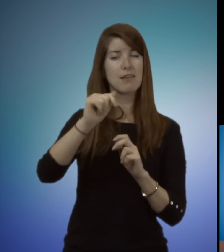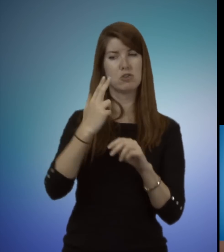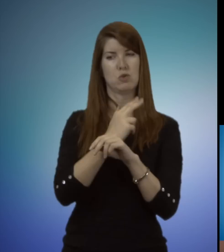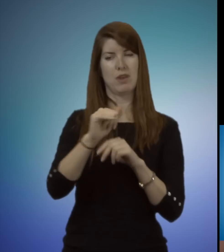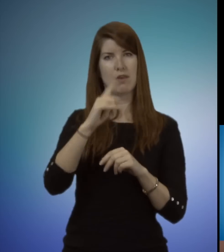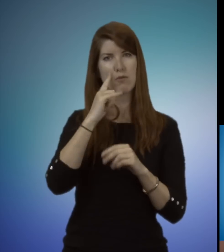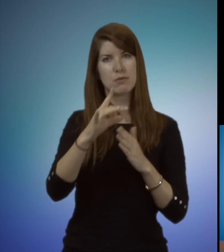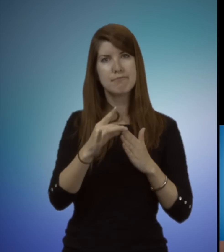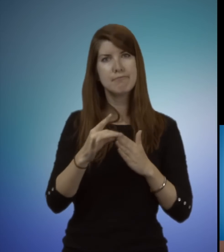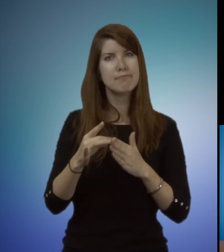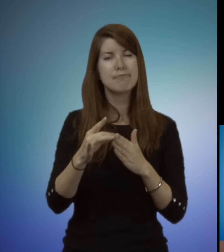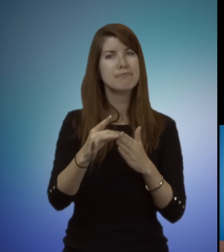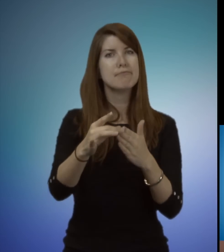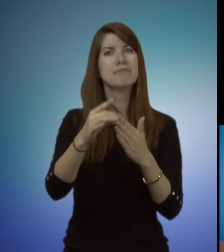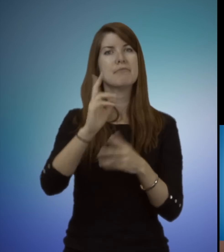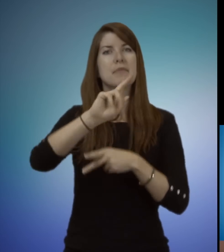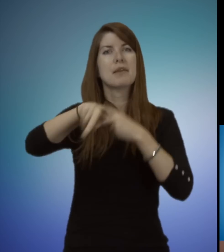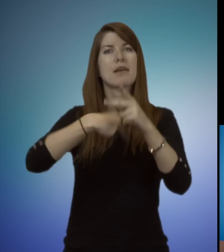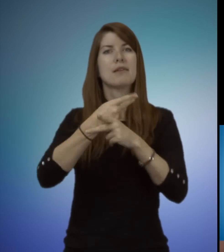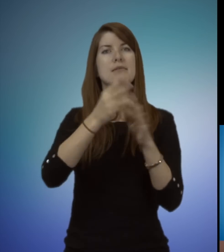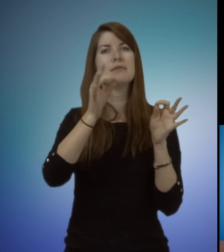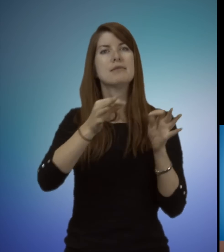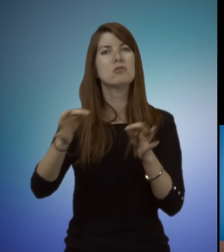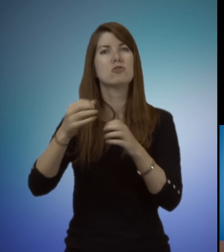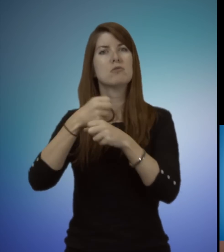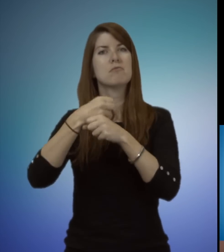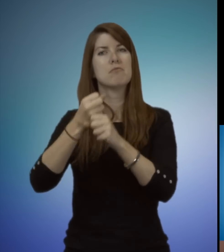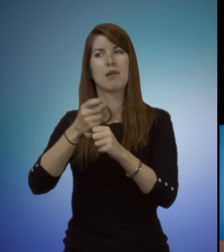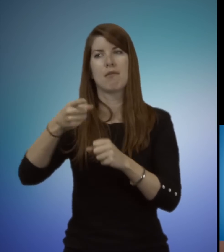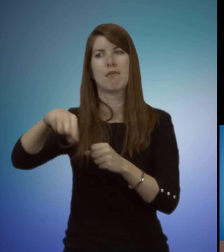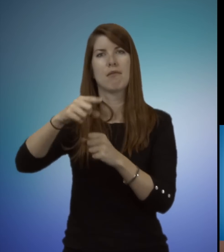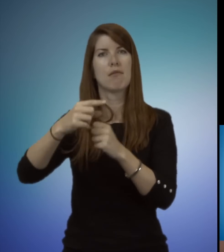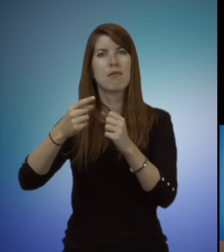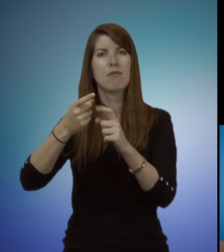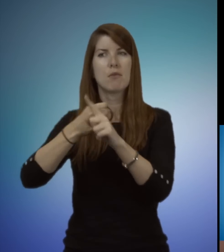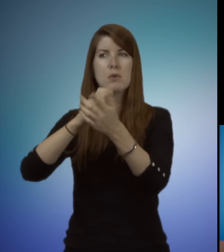and use that to guide what kinds of decisions are being made by the school